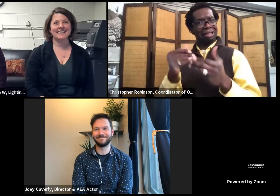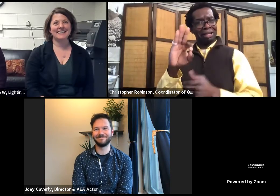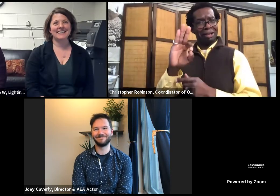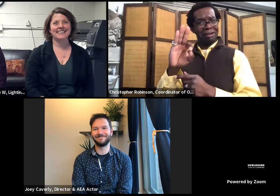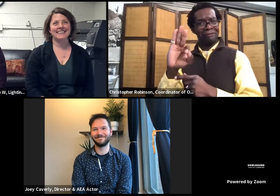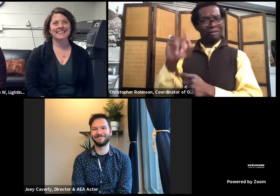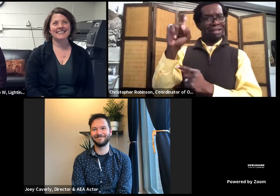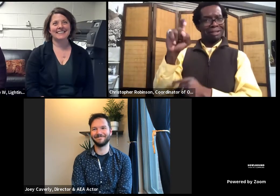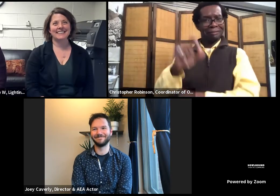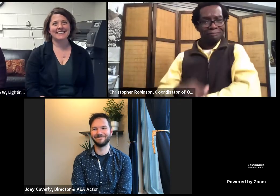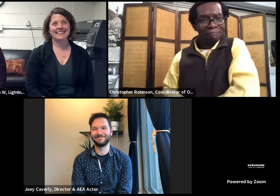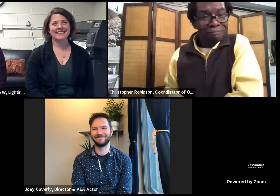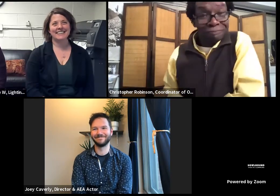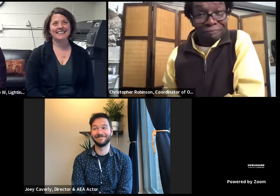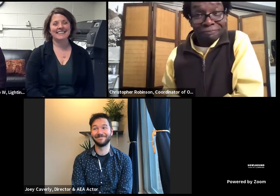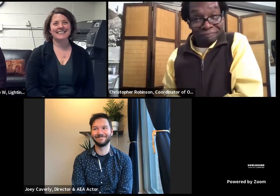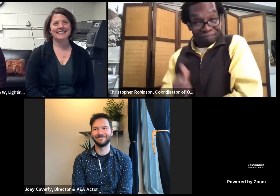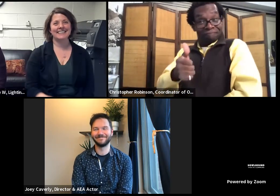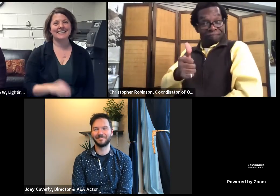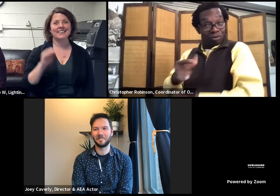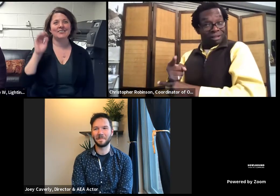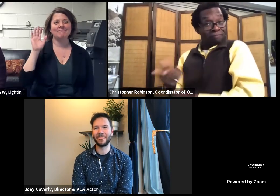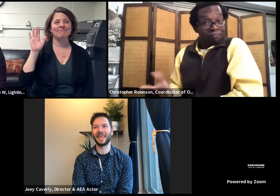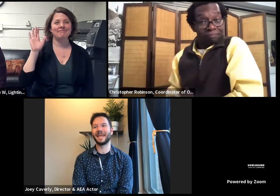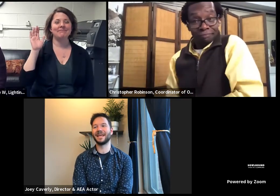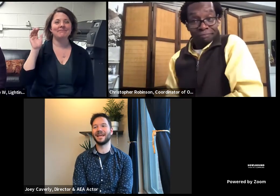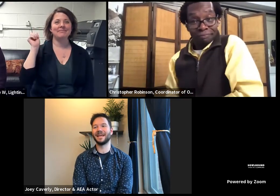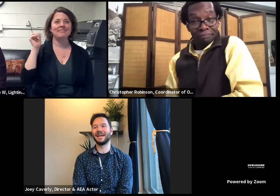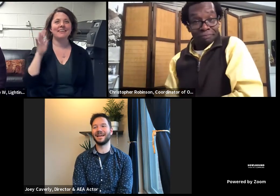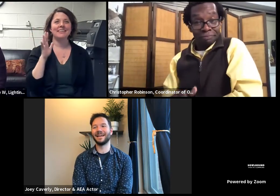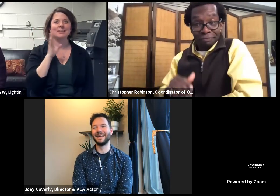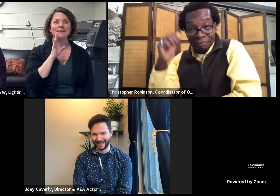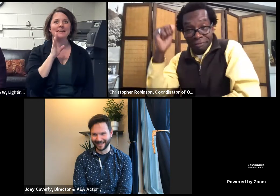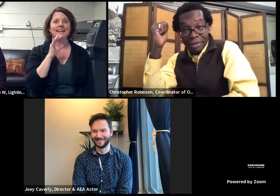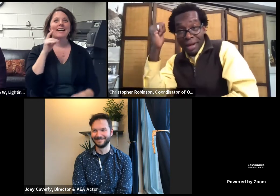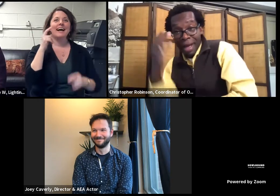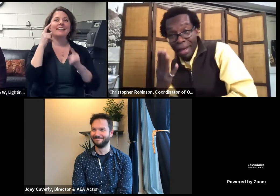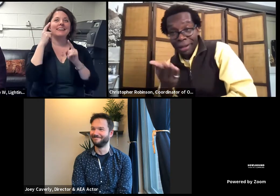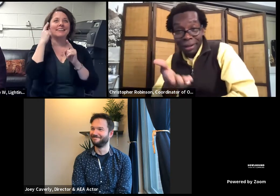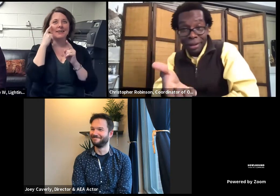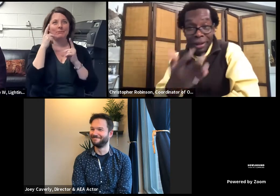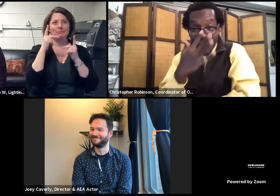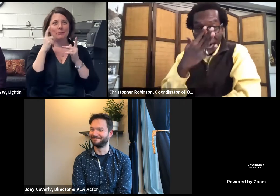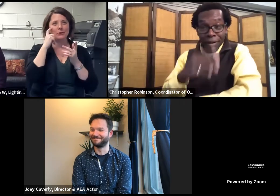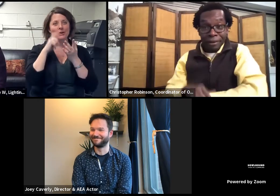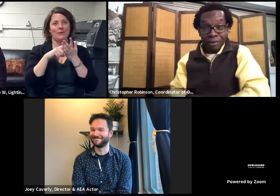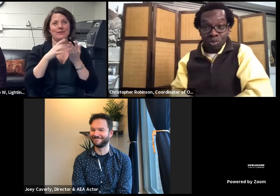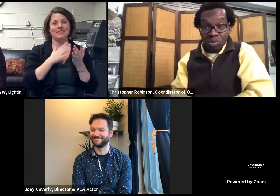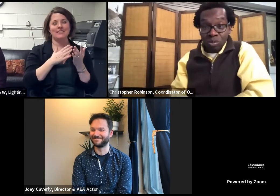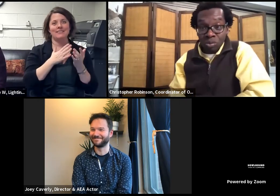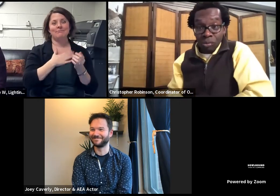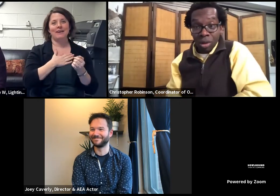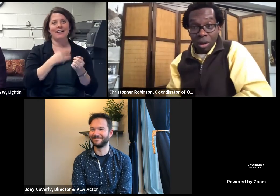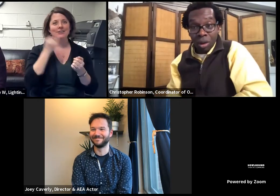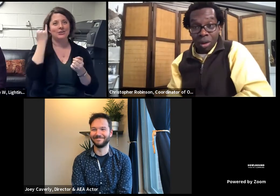or during the production process? Is that a fix? That just hire any interpreter. Like, bring an interpreter in, call it a day. Annie, what do you have to say?